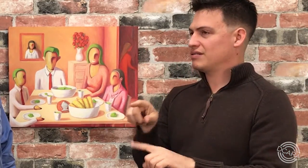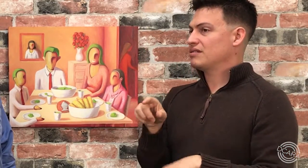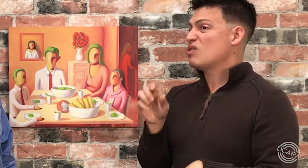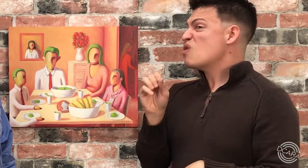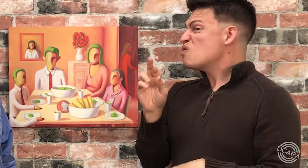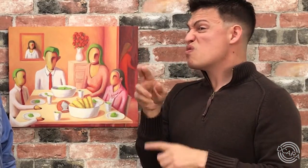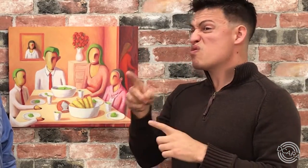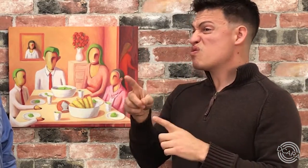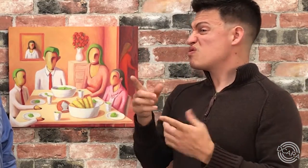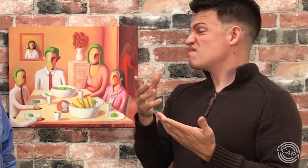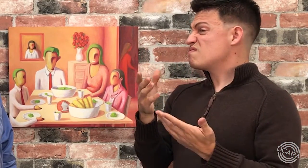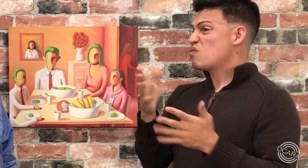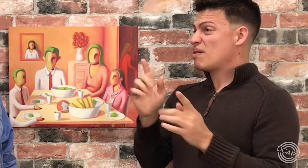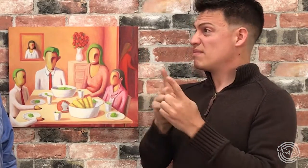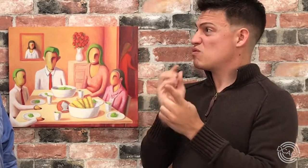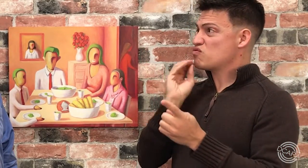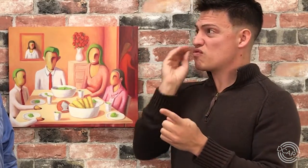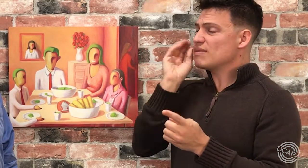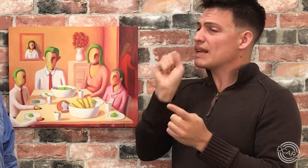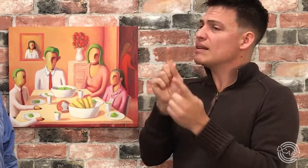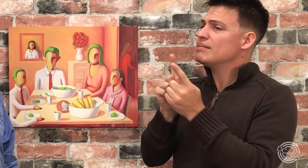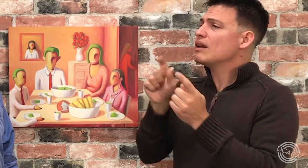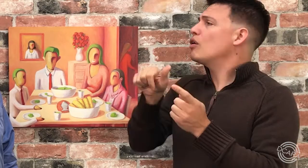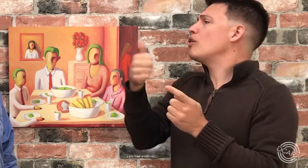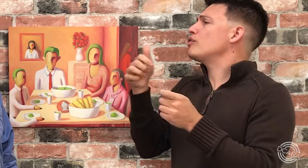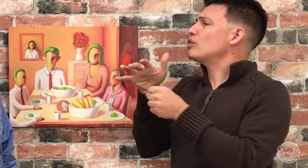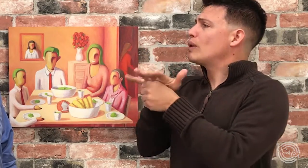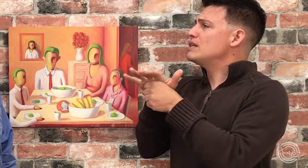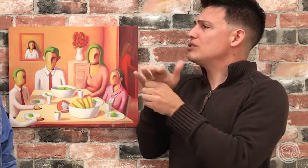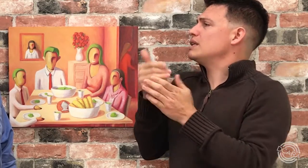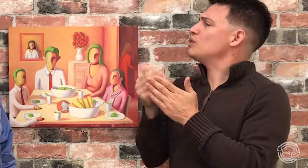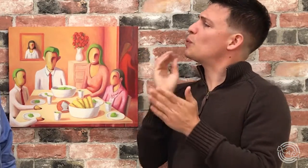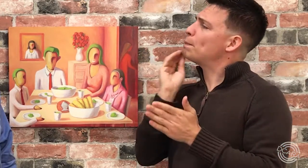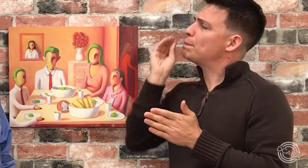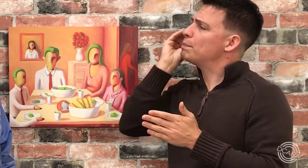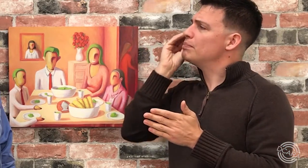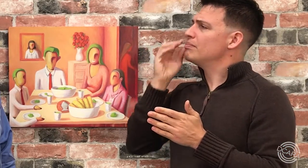Or, if they don't feel comfortable meeting at home, we can meet at a location near their home